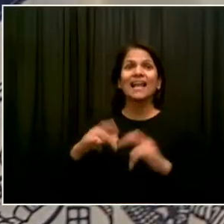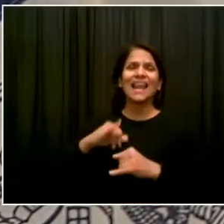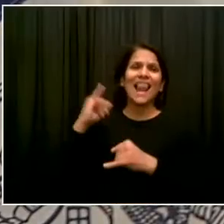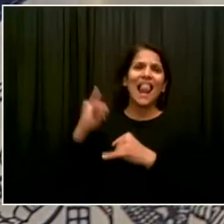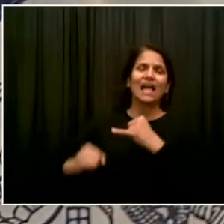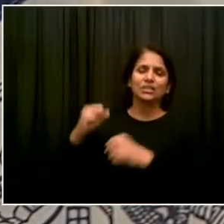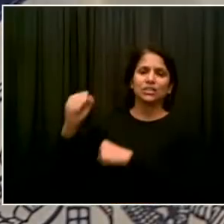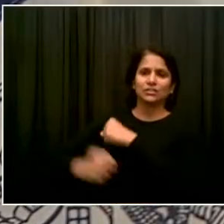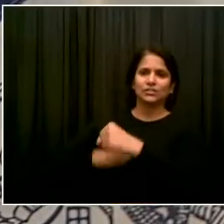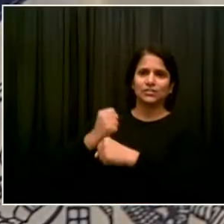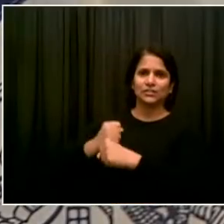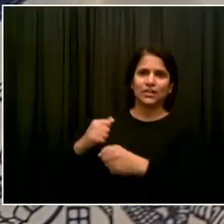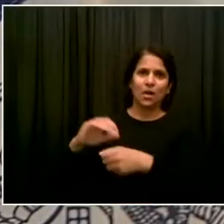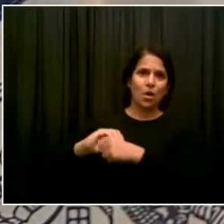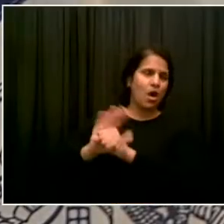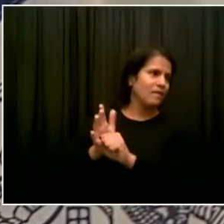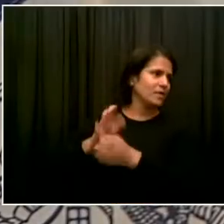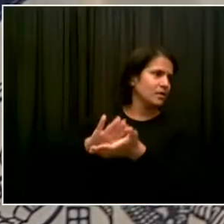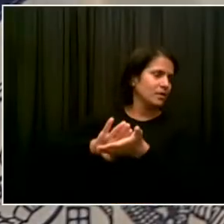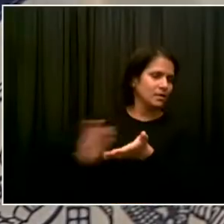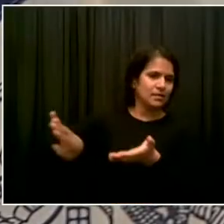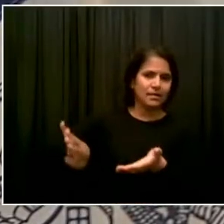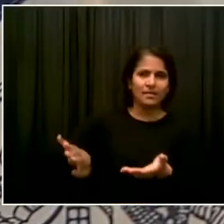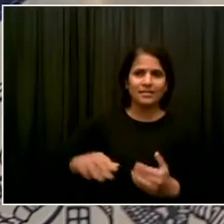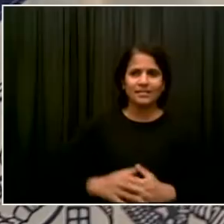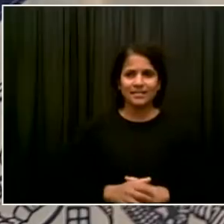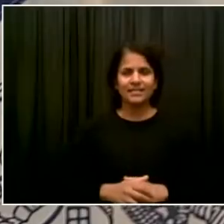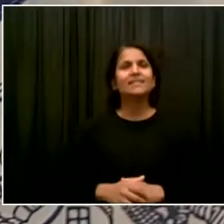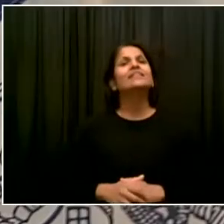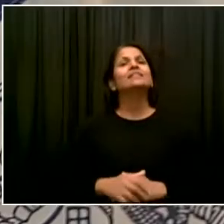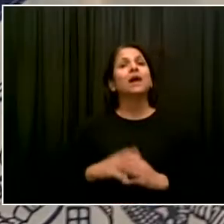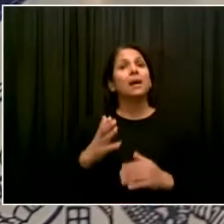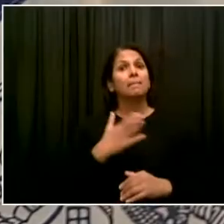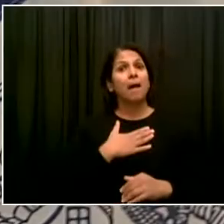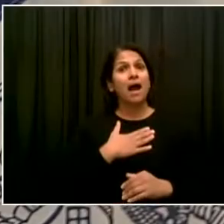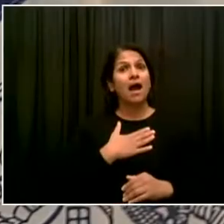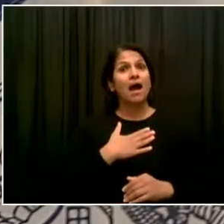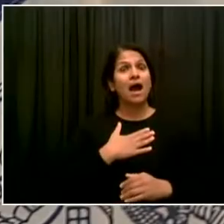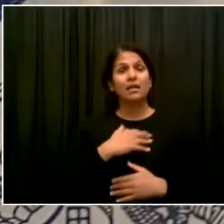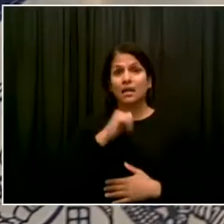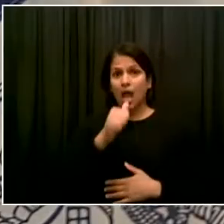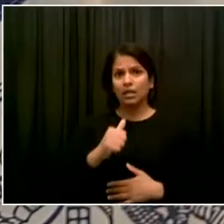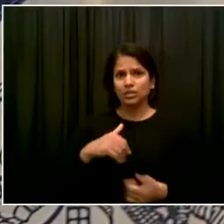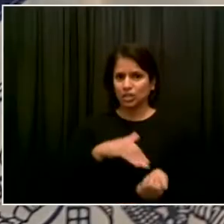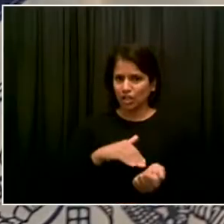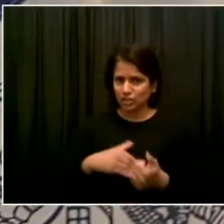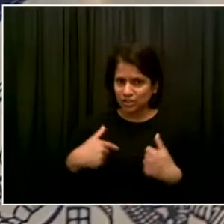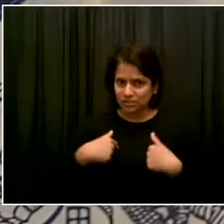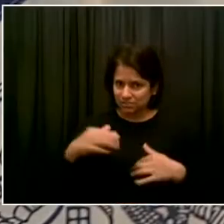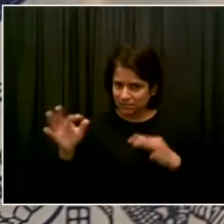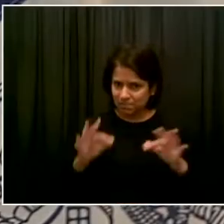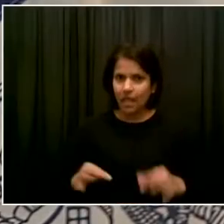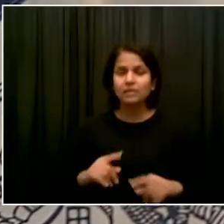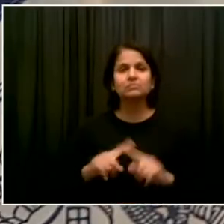EVERYWHERE. THT AIS CERTAINLY POSSIBLE THE 2022 CAN BE A TRANSCENDENT YEAR IF THERE IS A REAL PUSH TO DEEPEN THE VACCINTAION